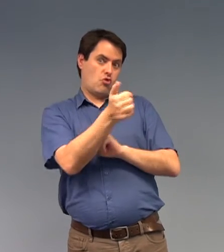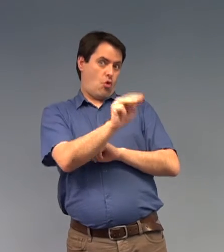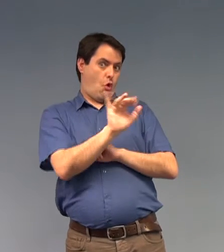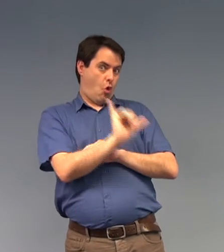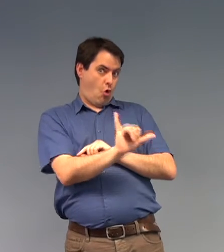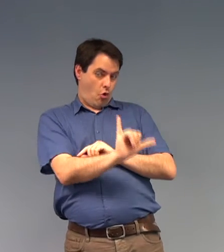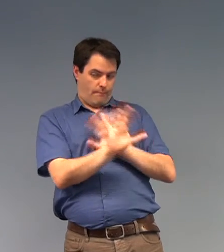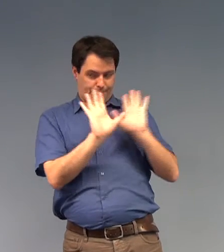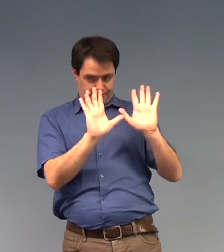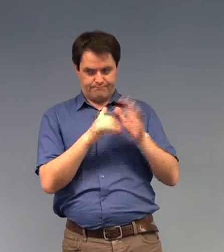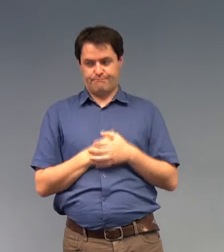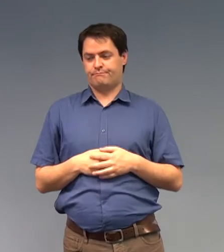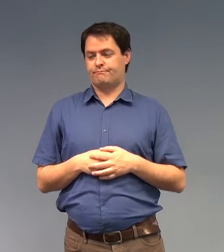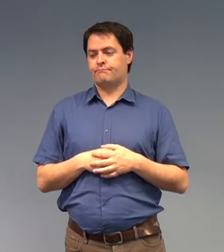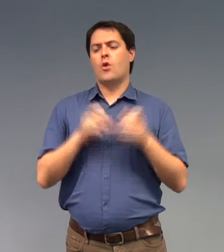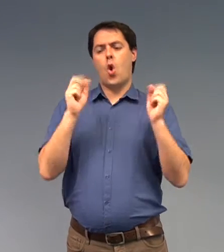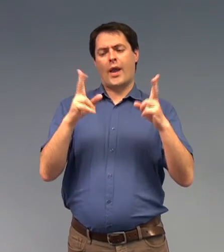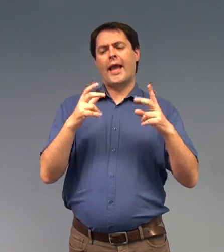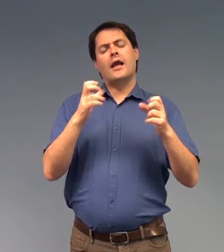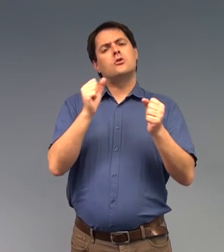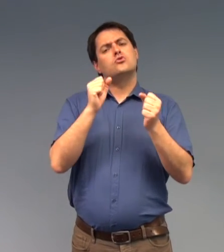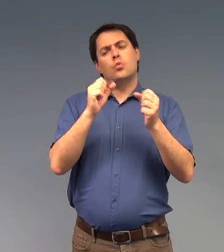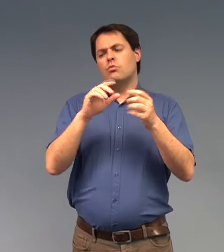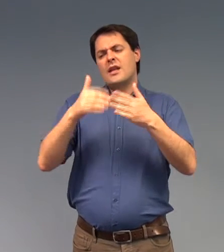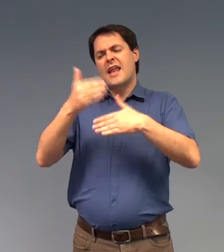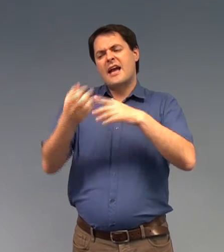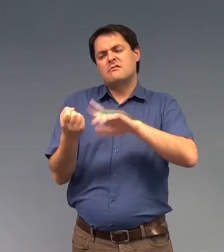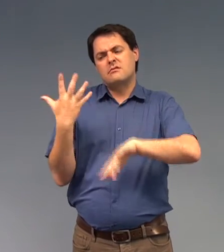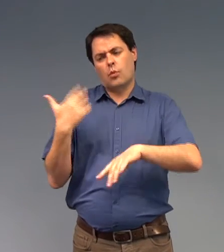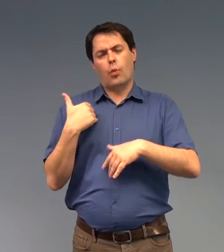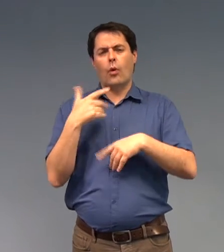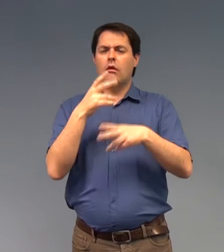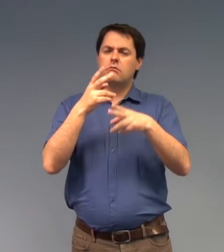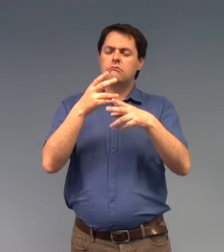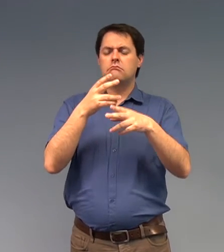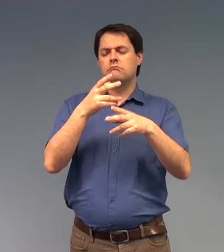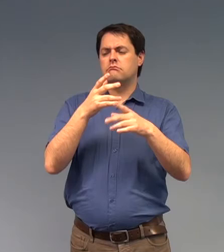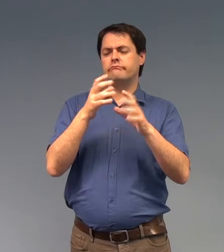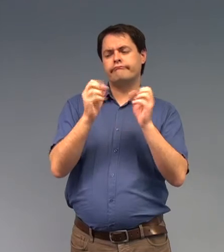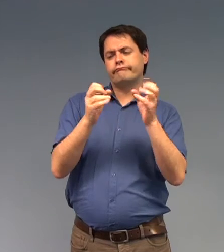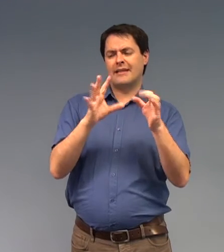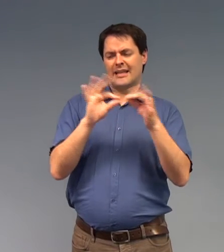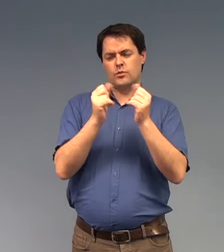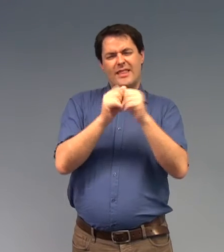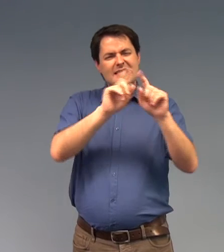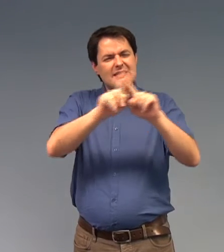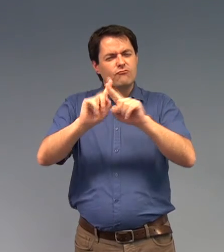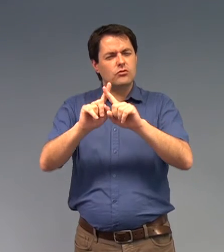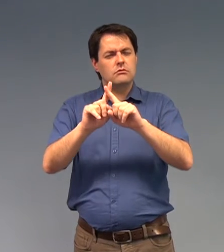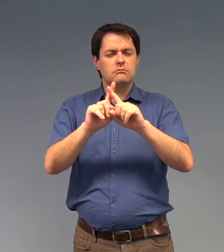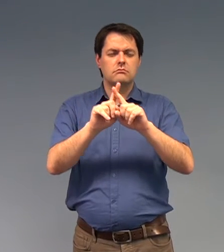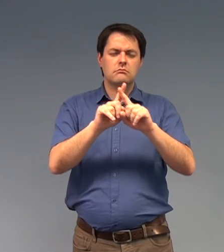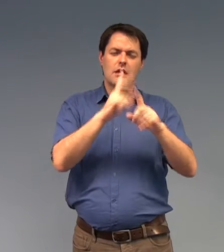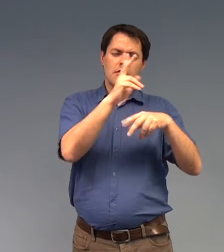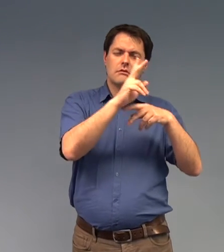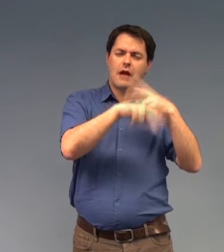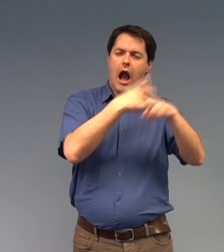And that may explain why we see differences. And that's also what I call a Deaf translation norm. We can talk about that later.